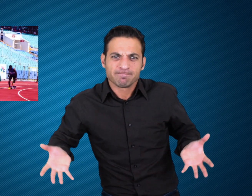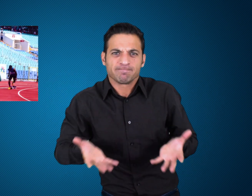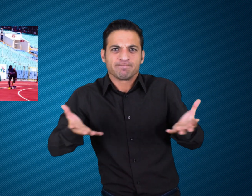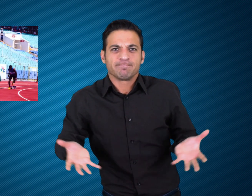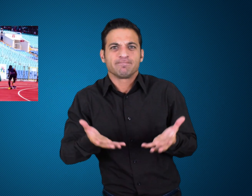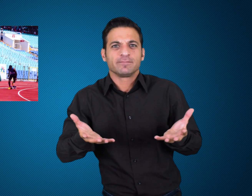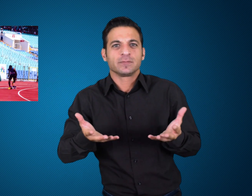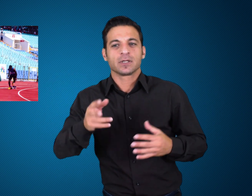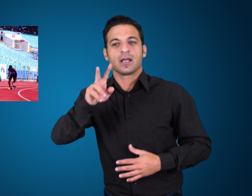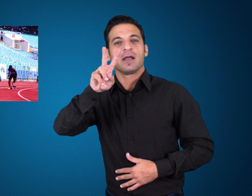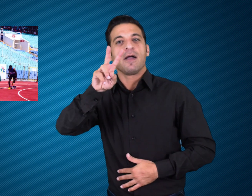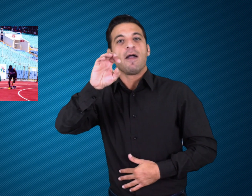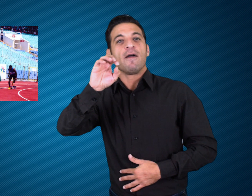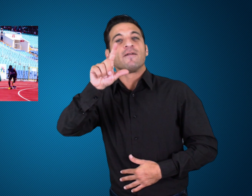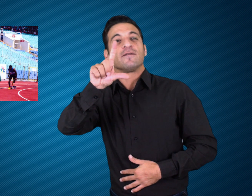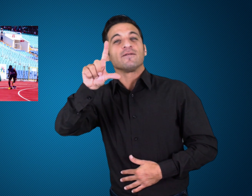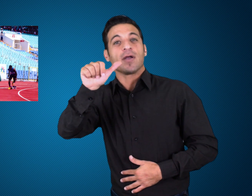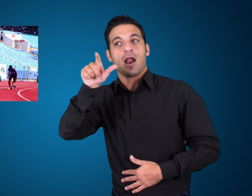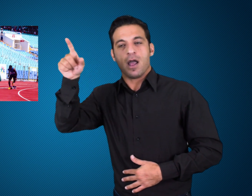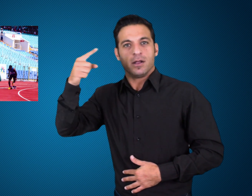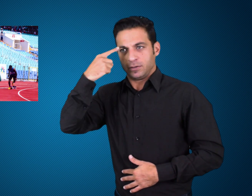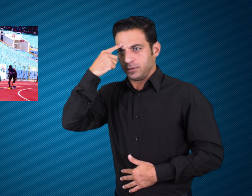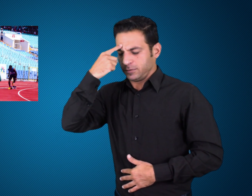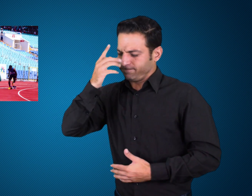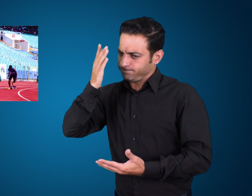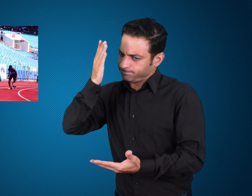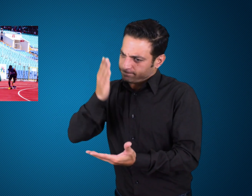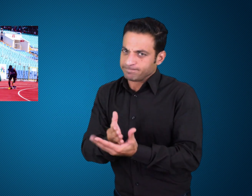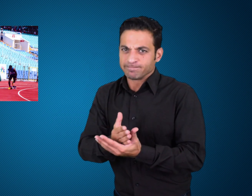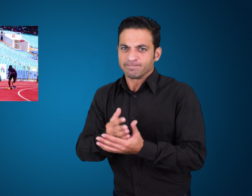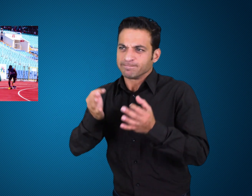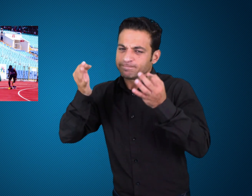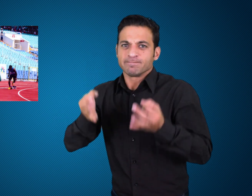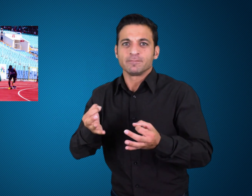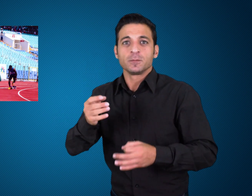local deaf athletes. Vella believes that